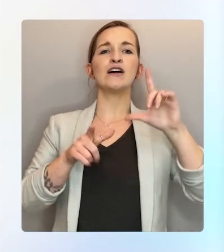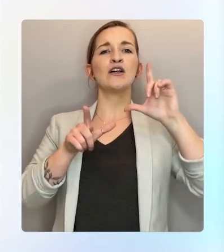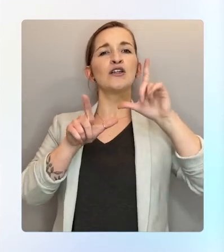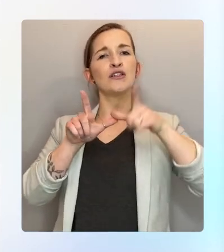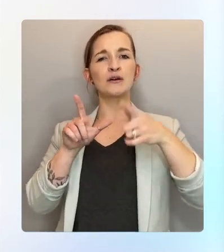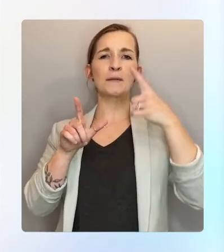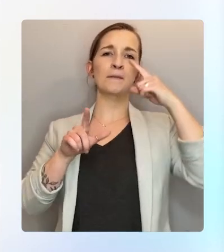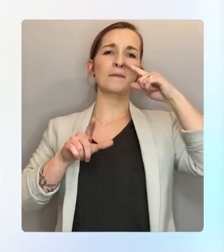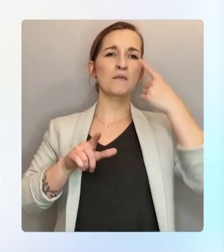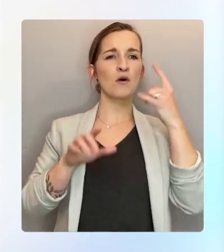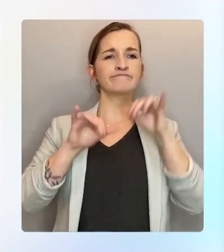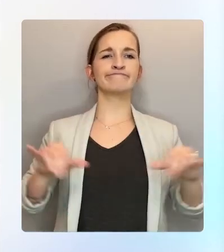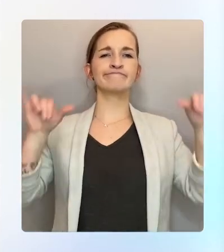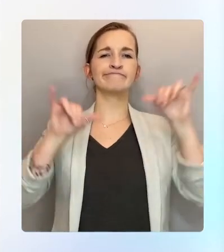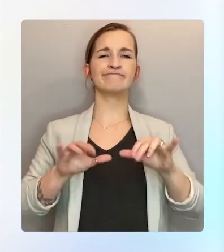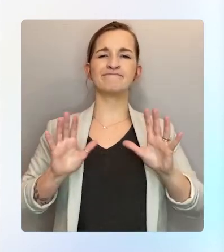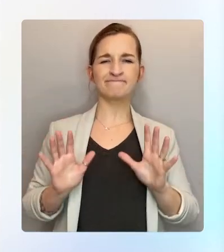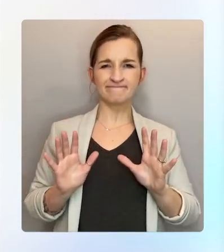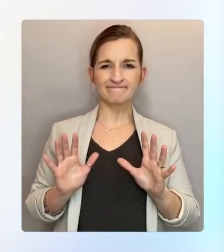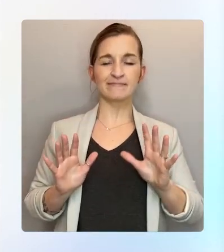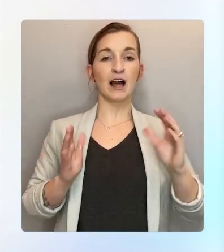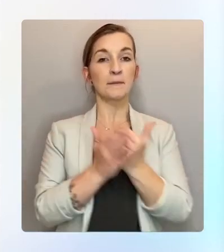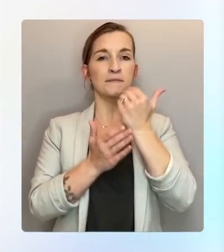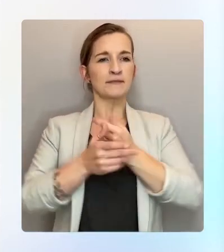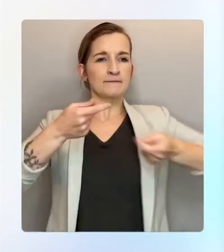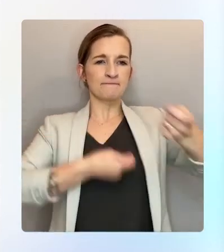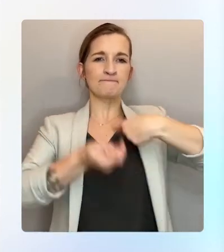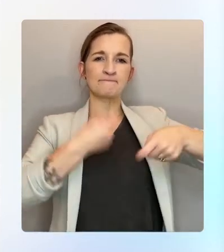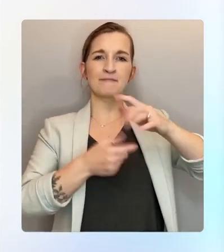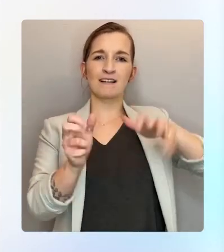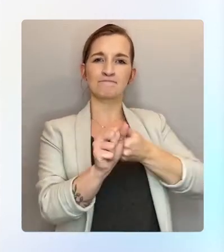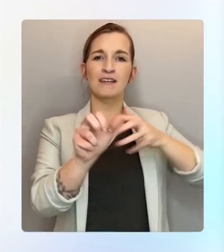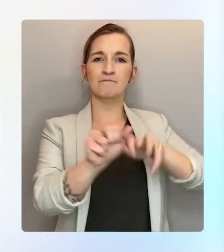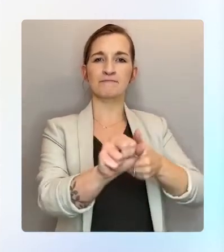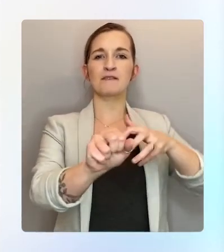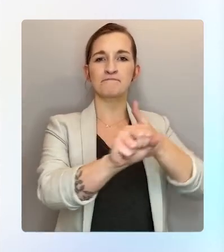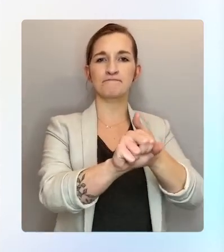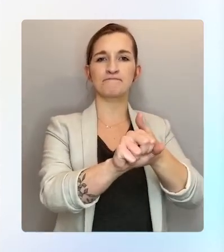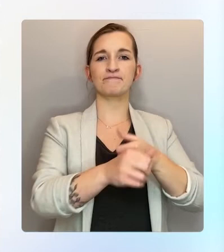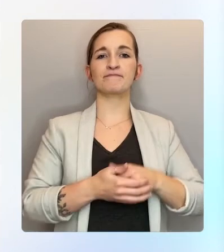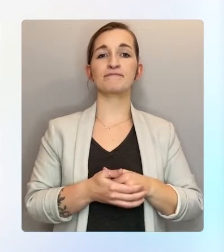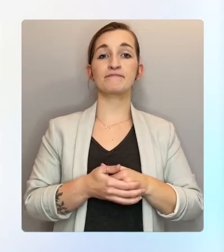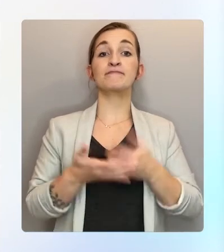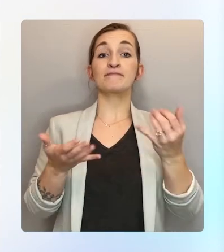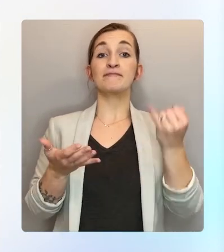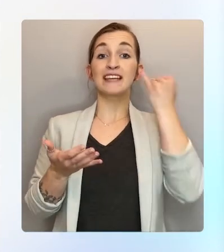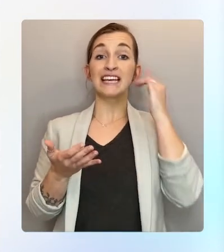by creating attractive assets for IAP. After a while, downloads may start to plateau